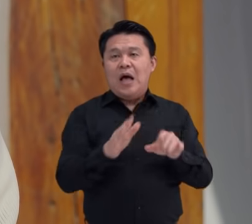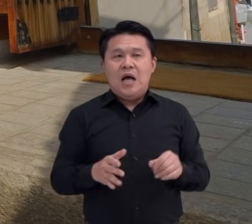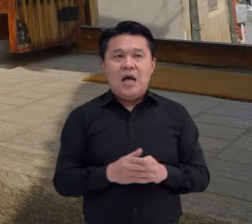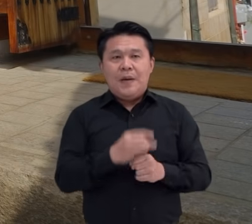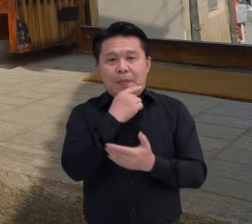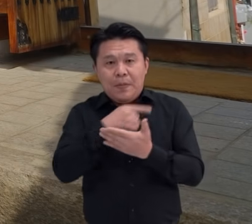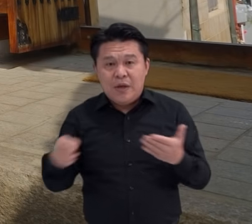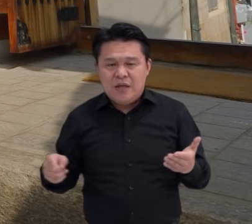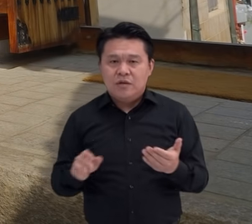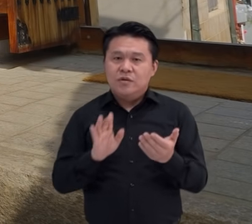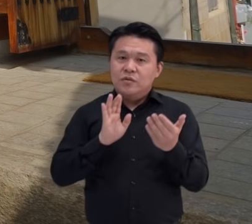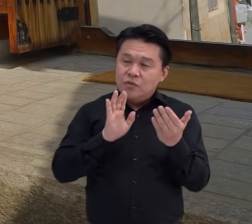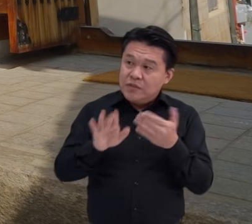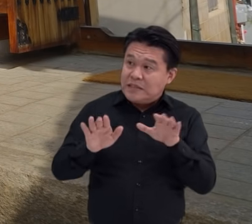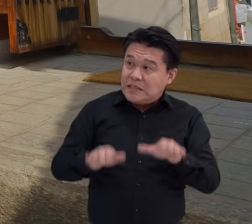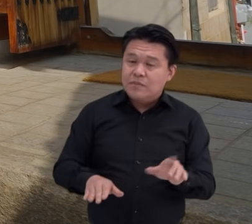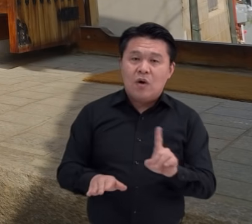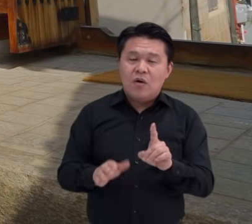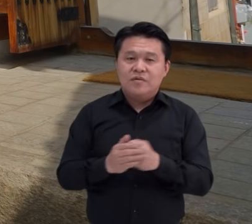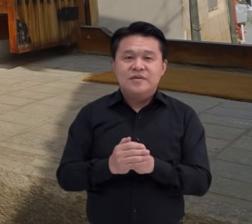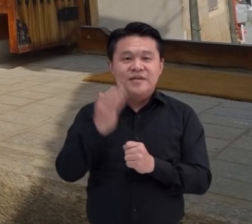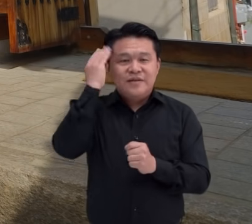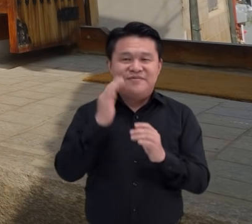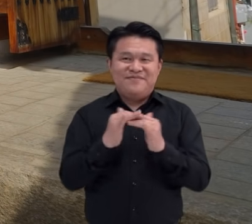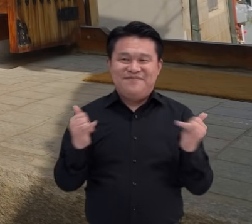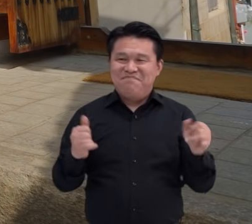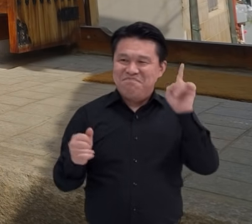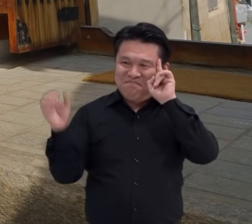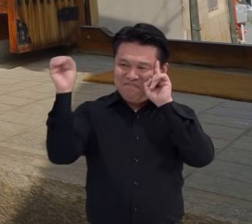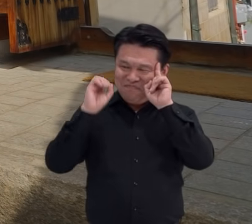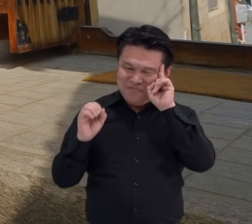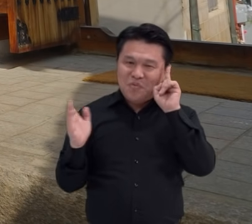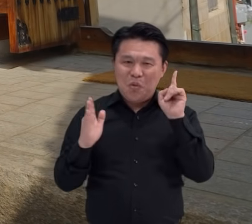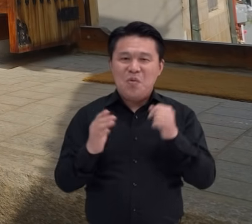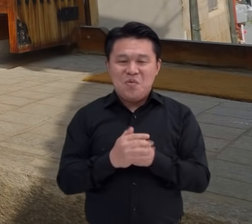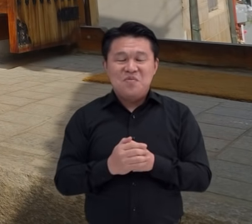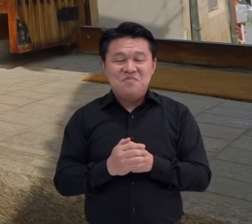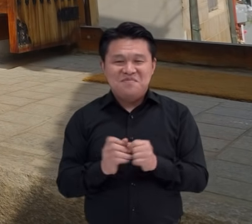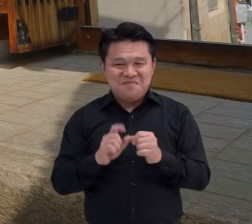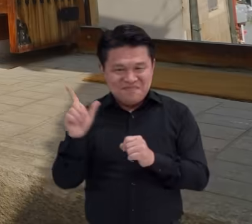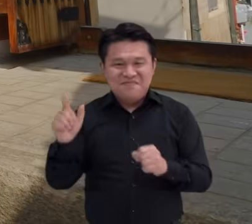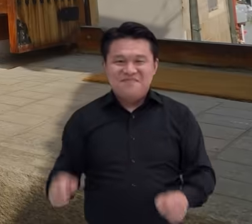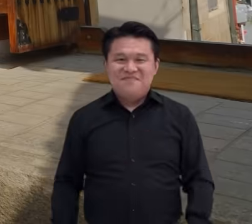But now, almost 100% of the guests are the people from Korea.